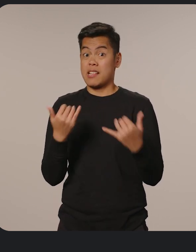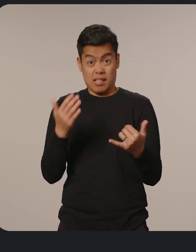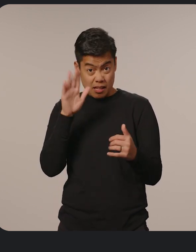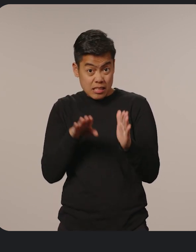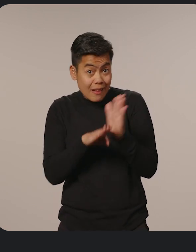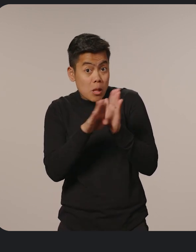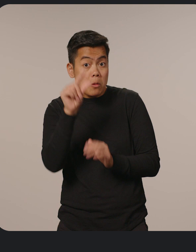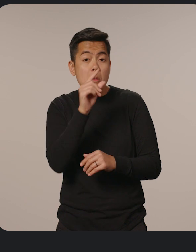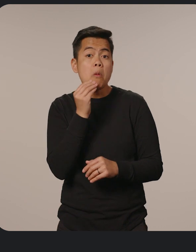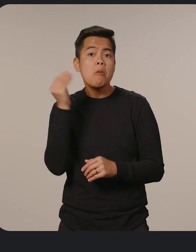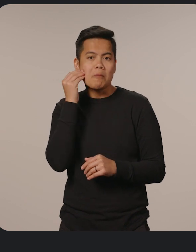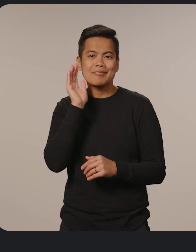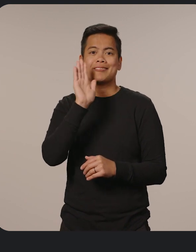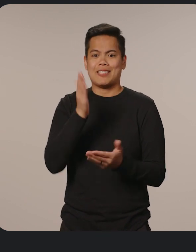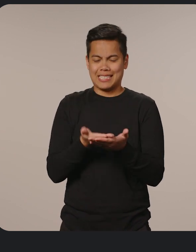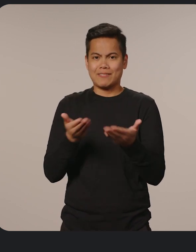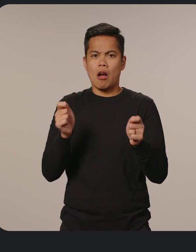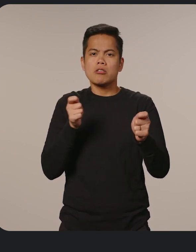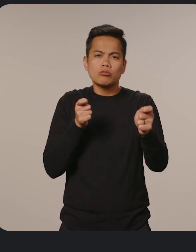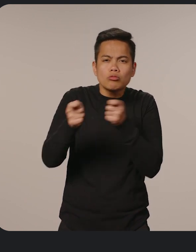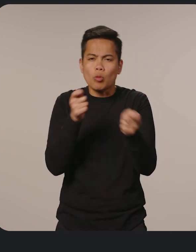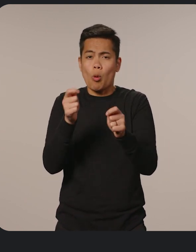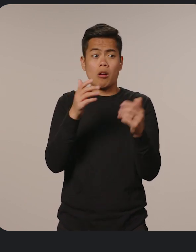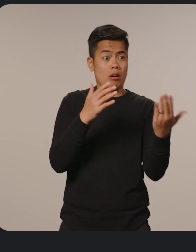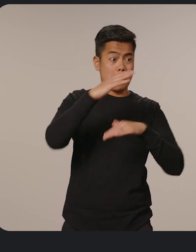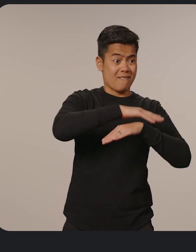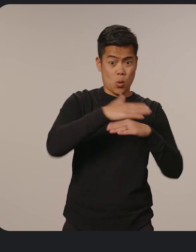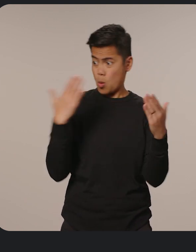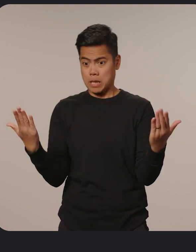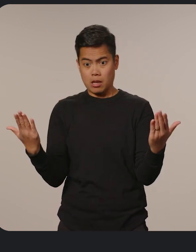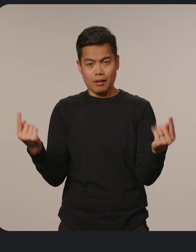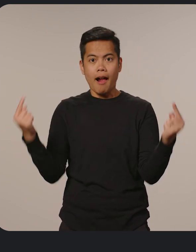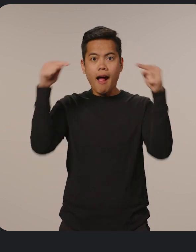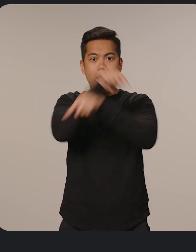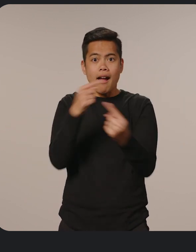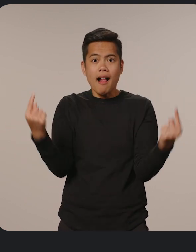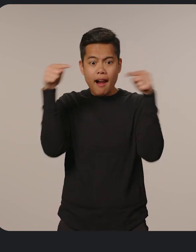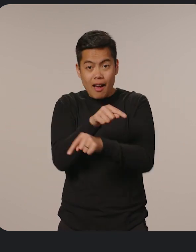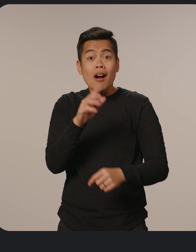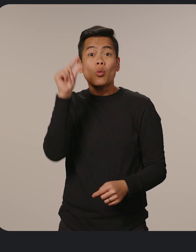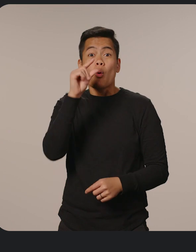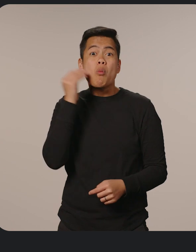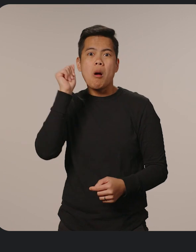your device can be controlled from our cross-platform, cross-surface Google Home app, redesigned from the ground up